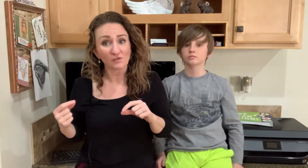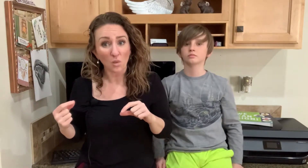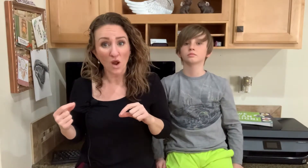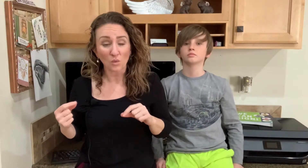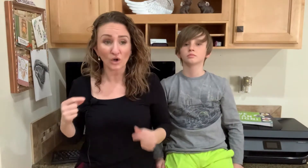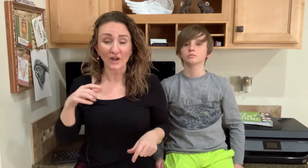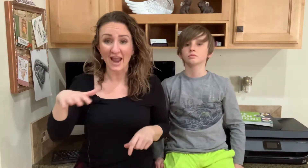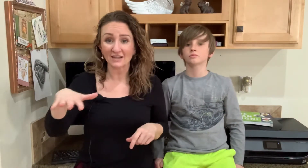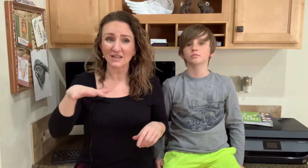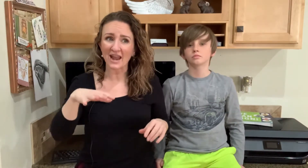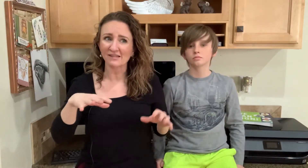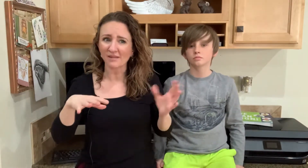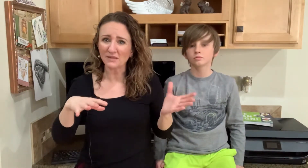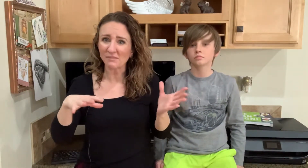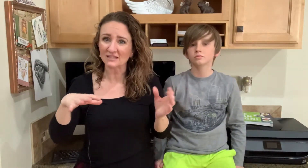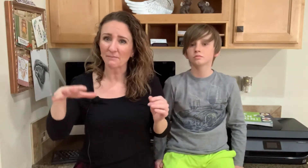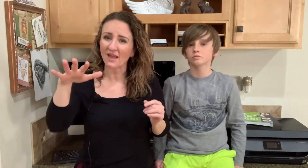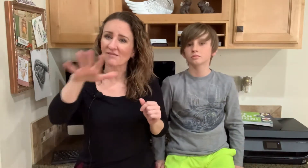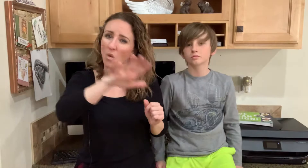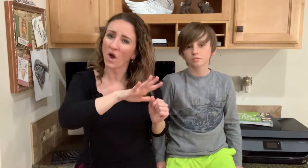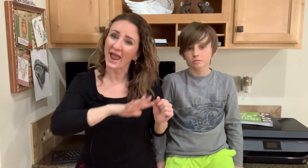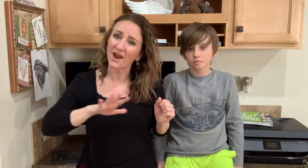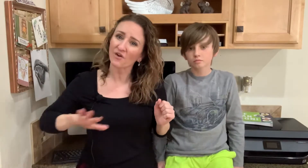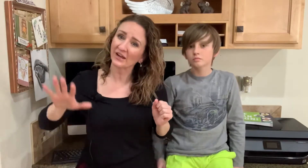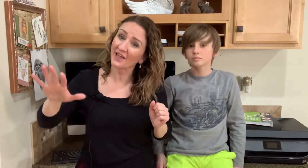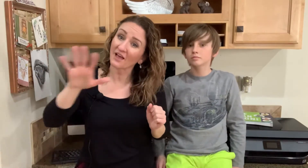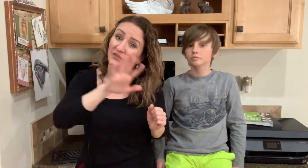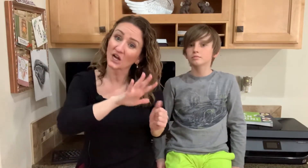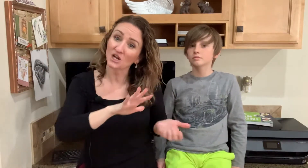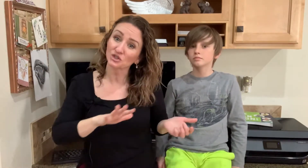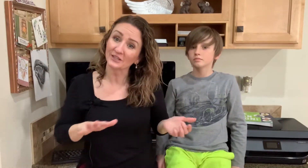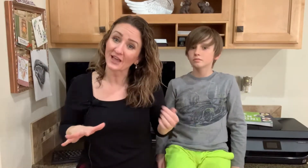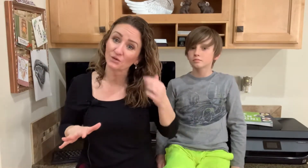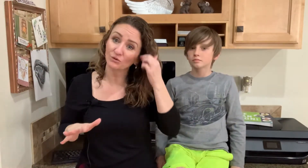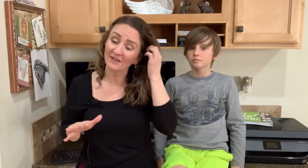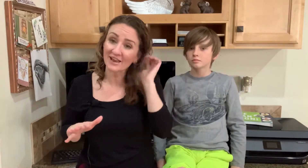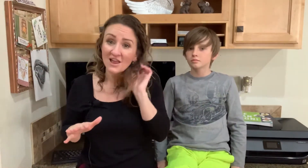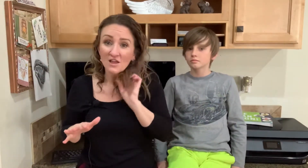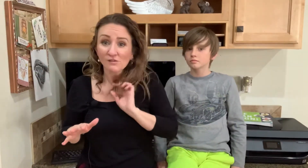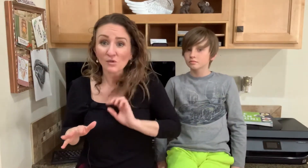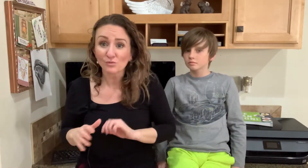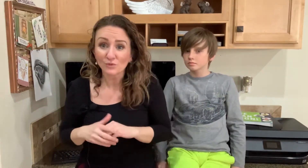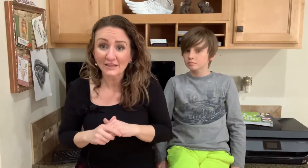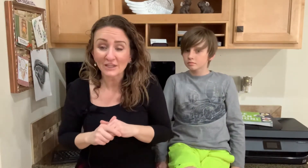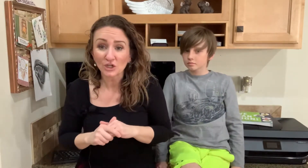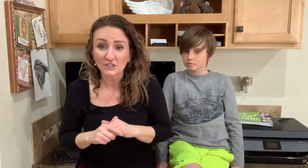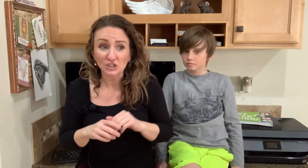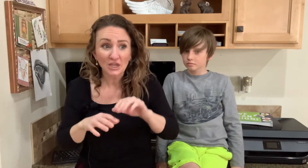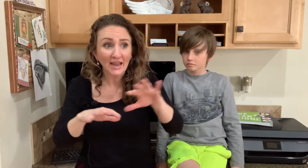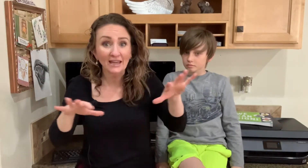for one word and sometimes it depends on what area of the country that you live in. So it's really good to check in